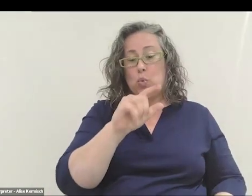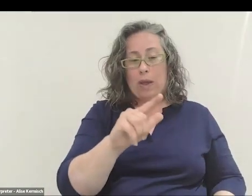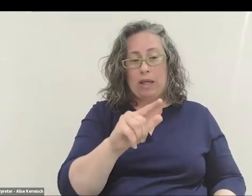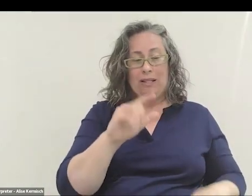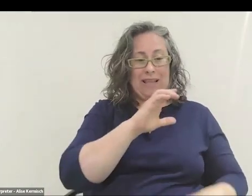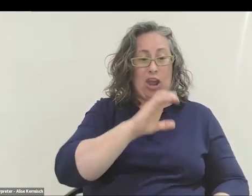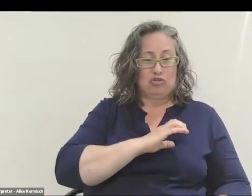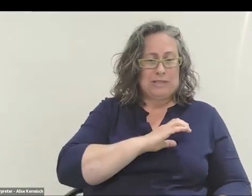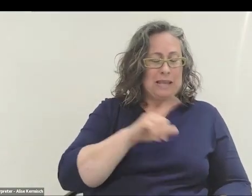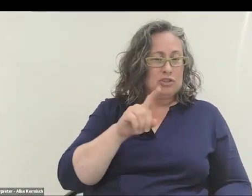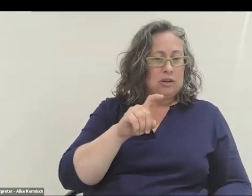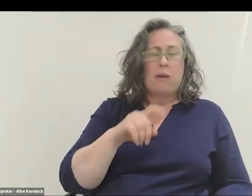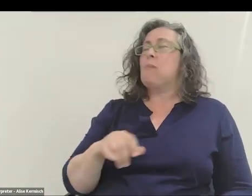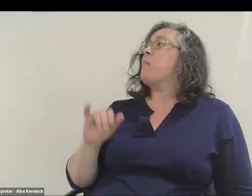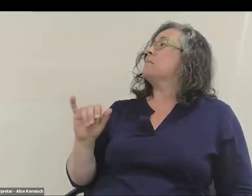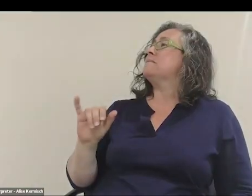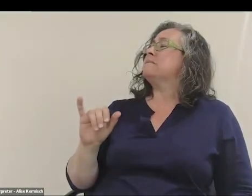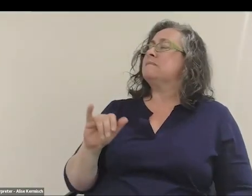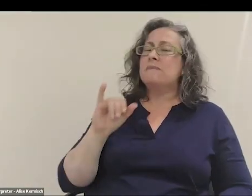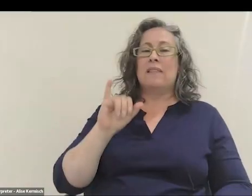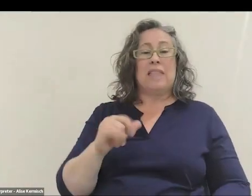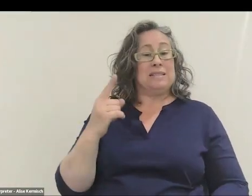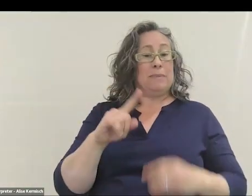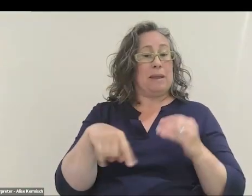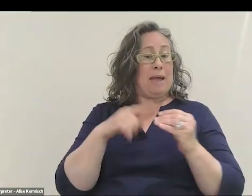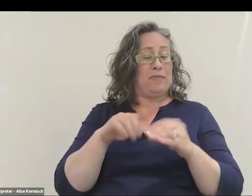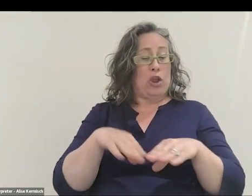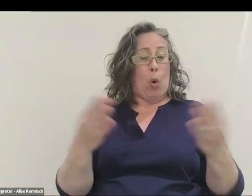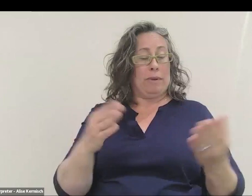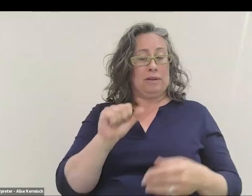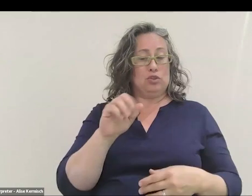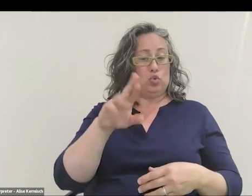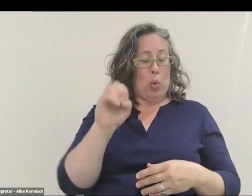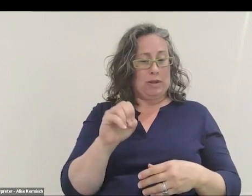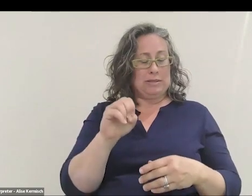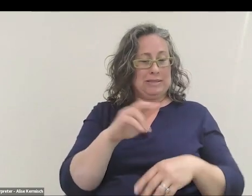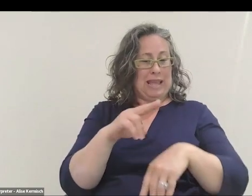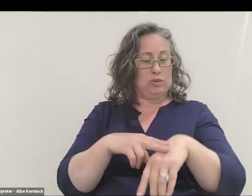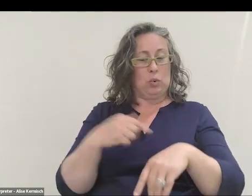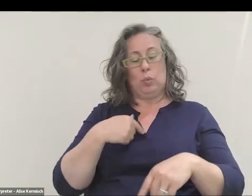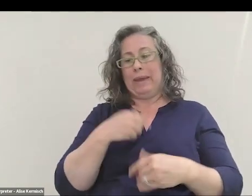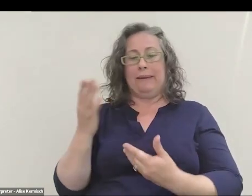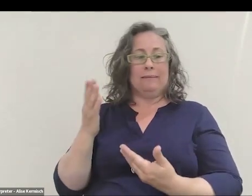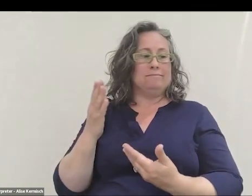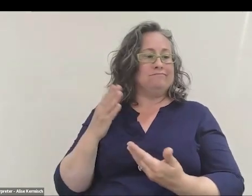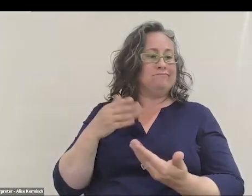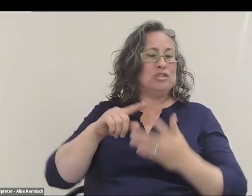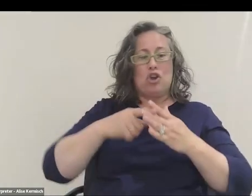Yes, that's something about the open-source nature of this project is, we came in with a specific, we want to build this for solar eclipses,